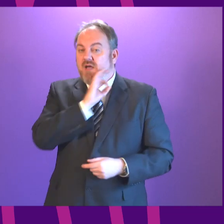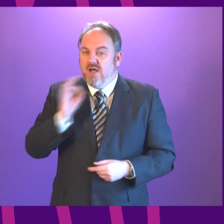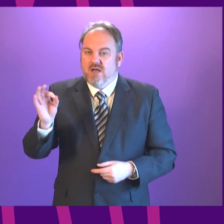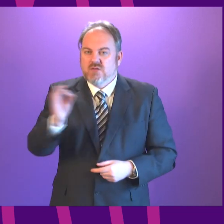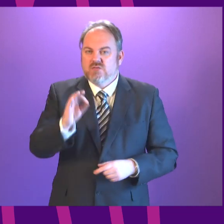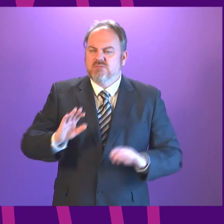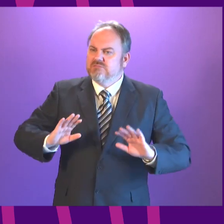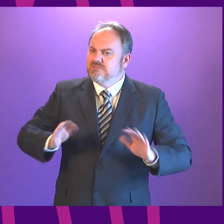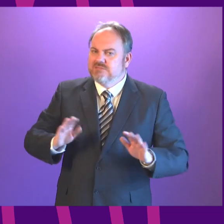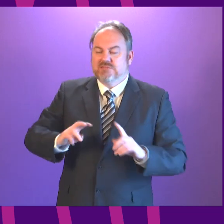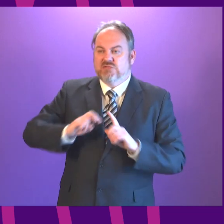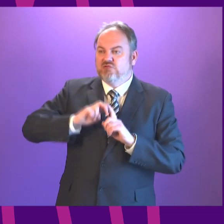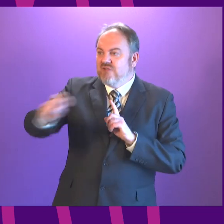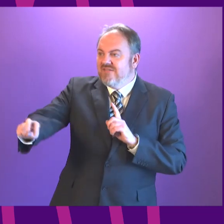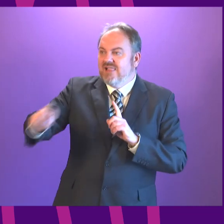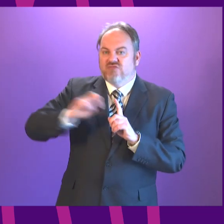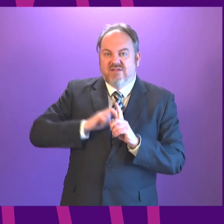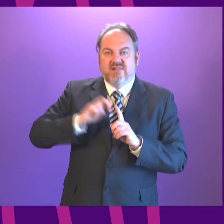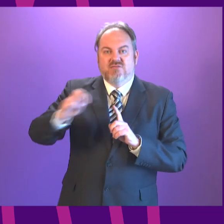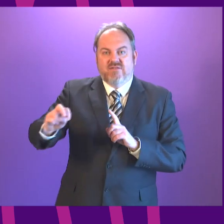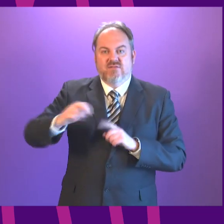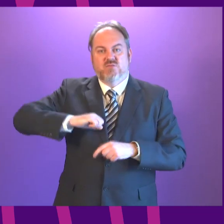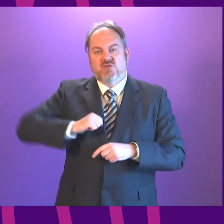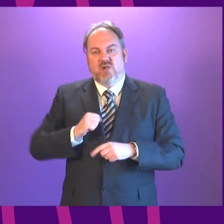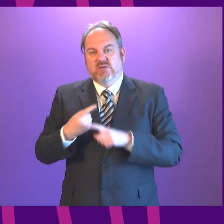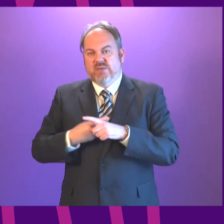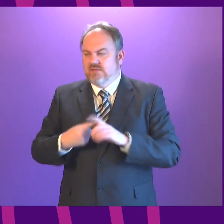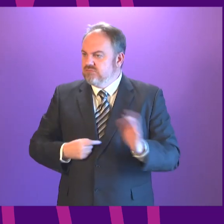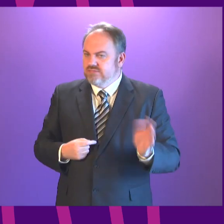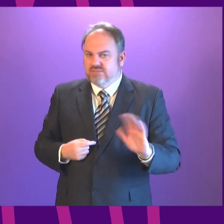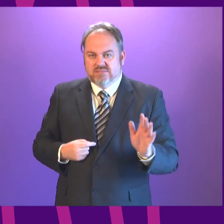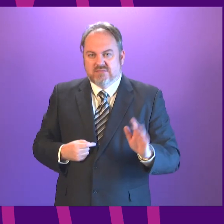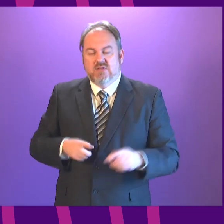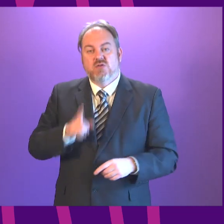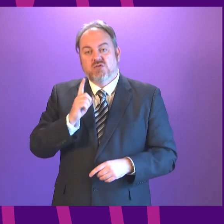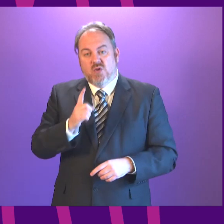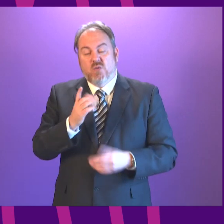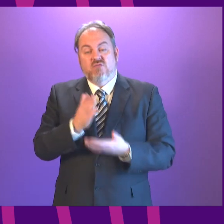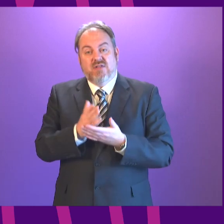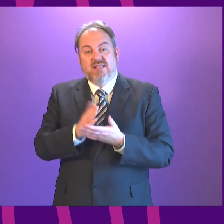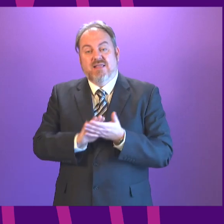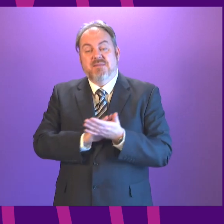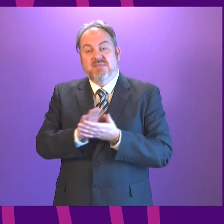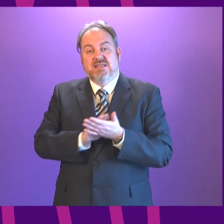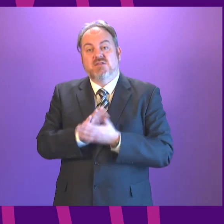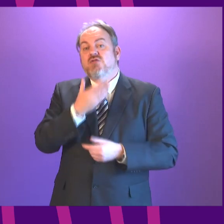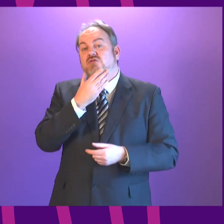people not to travel to meet indoors, if at all possible—but that does not apply to